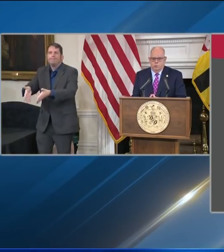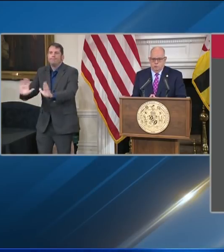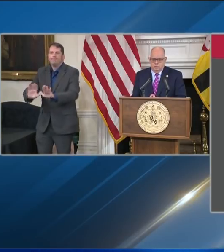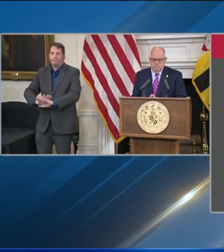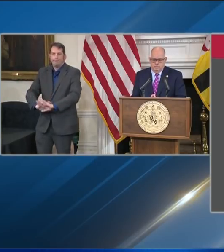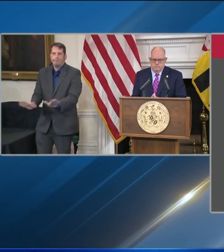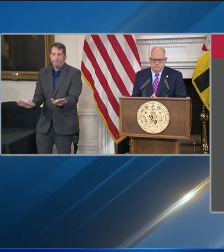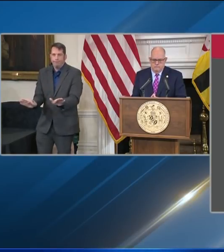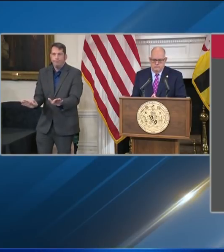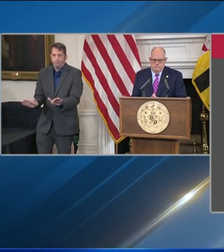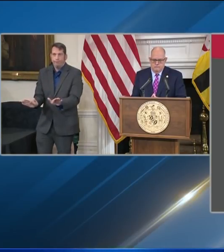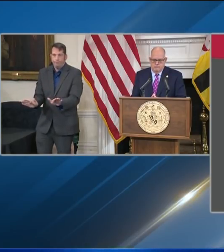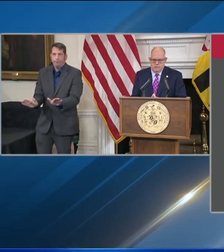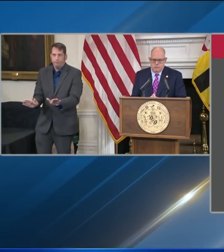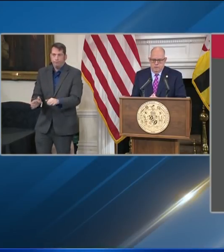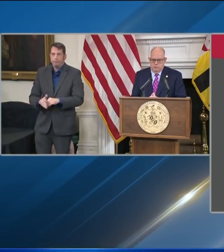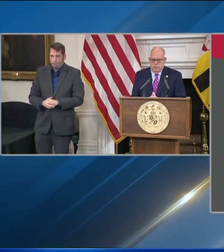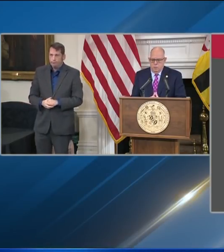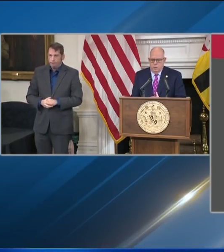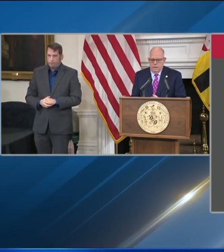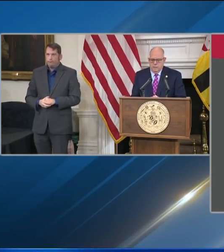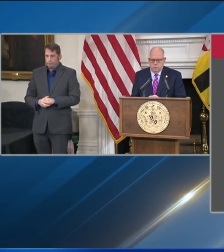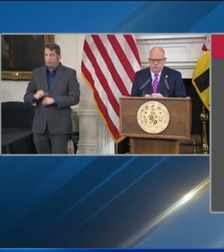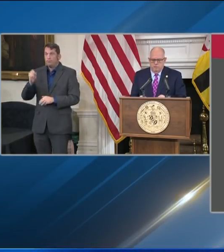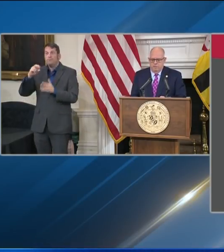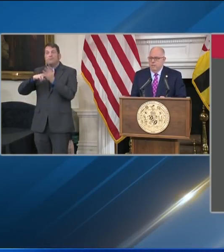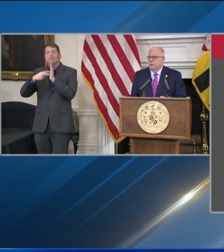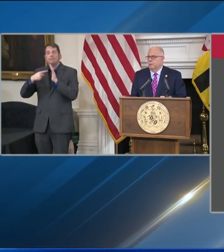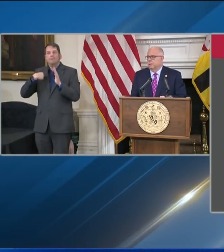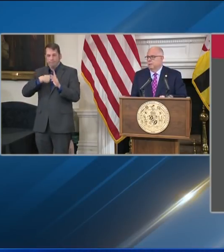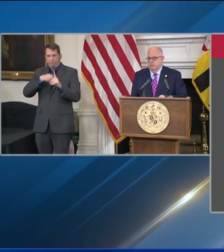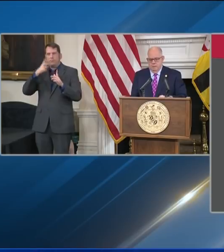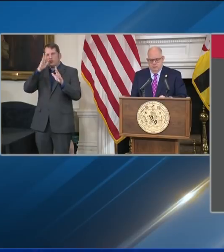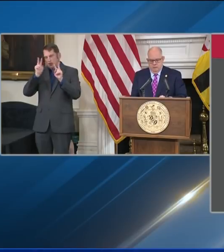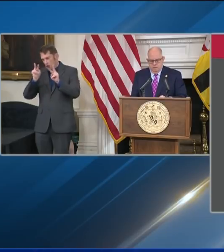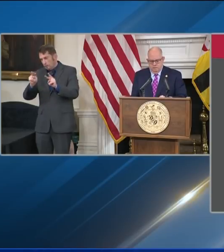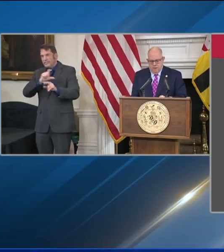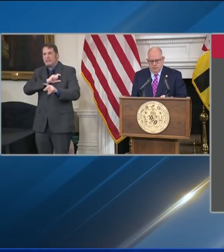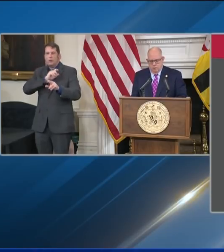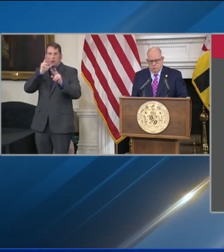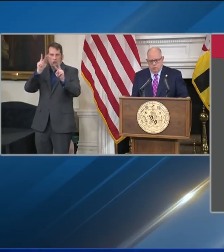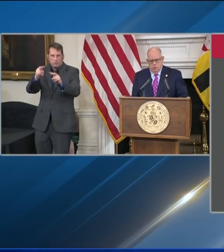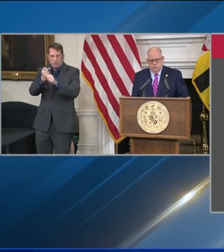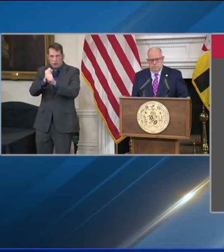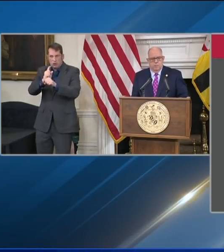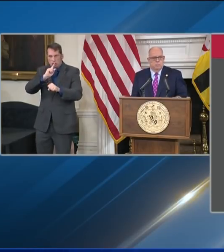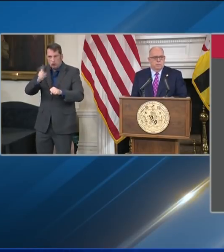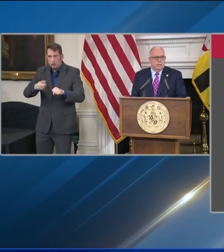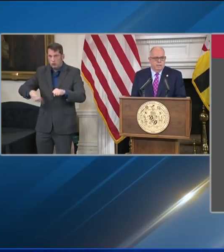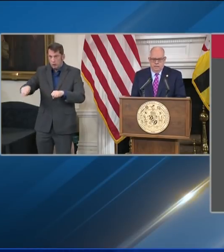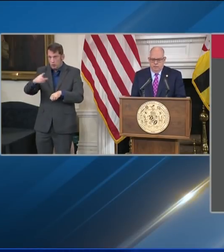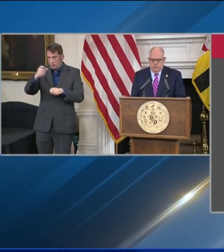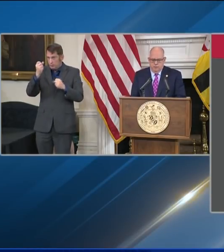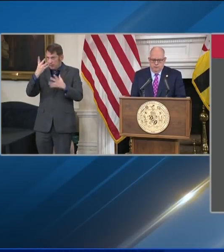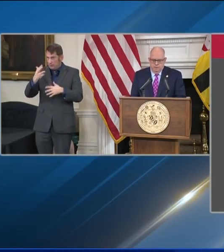THIS ORDER CARRIES THE FULL FORCE OF THE LAW AND IT WILL BE ENFORCED.